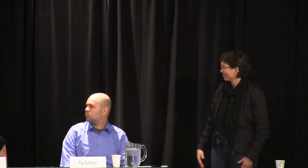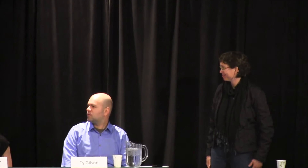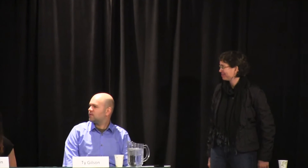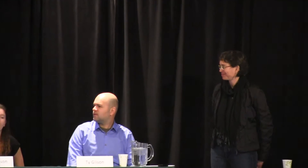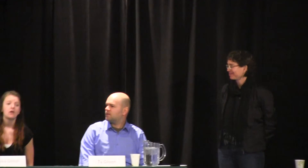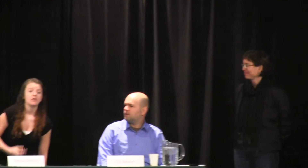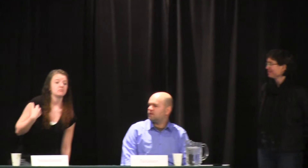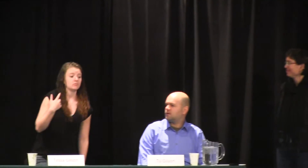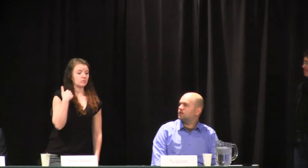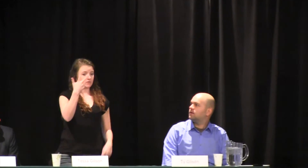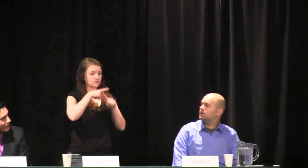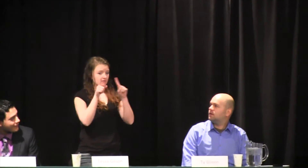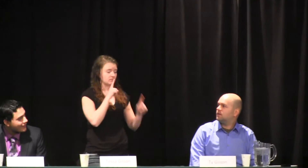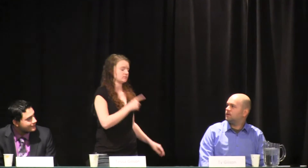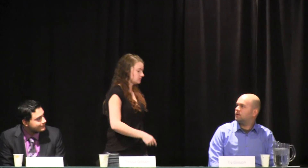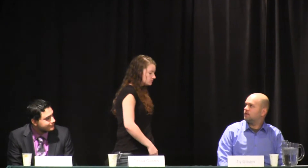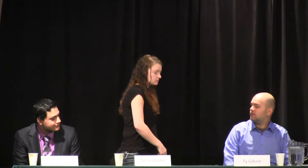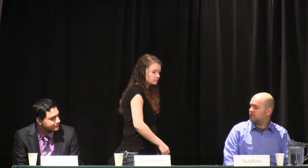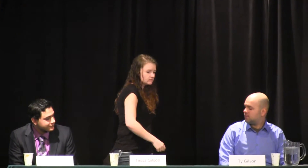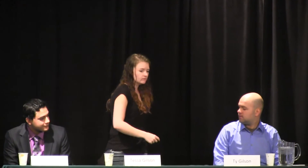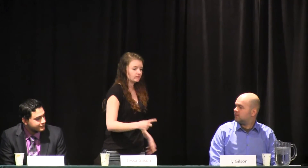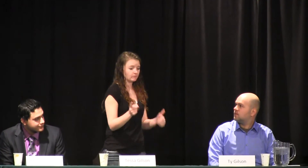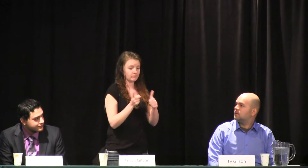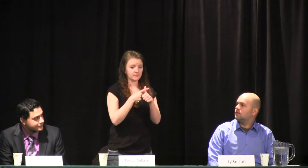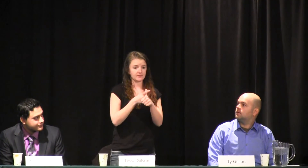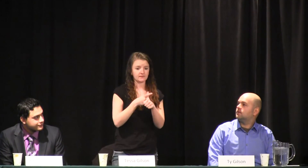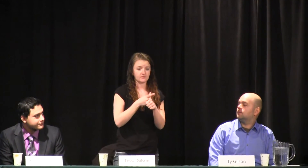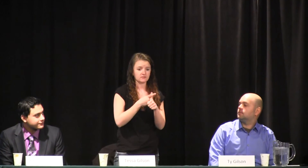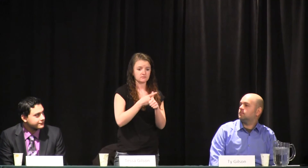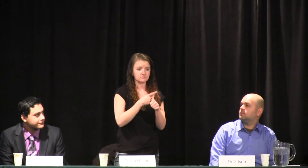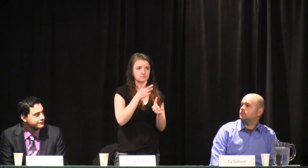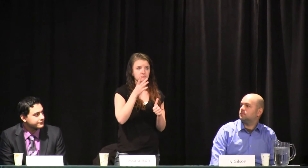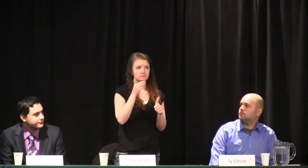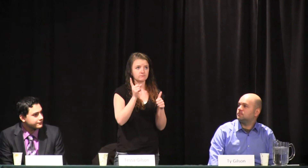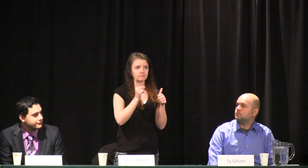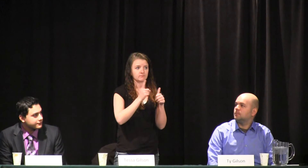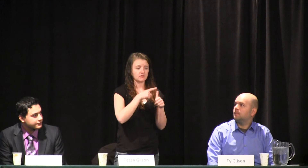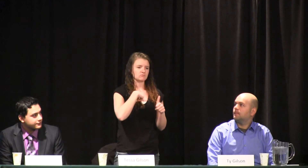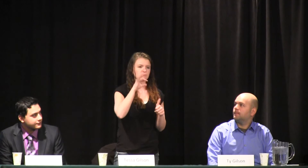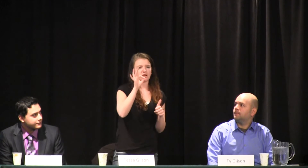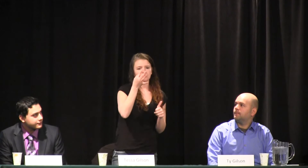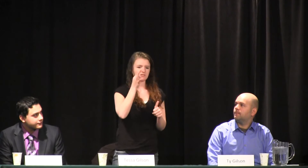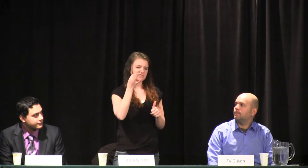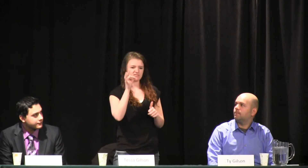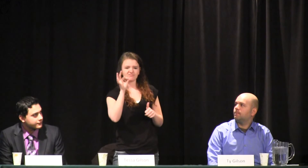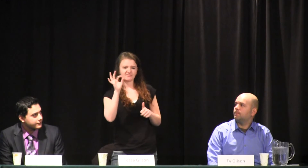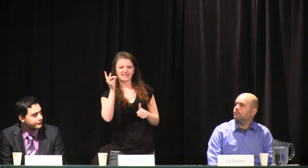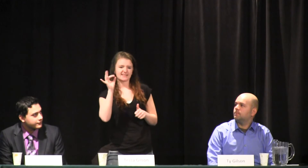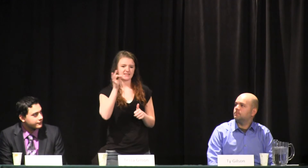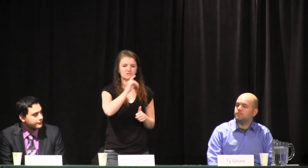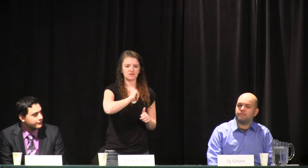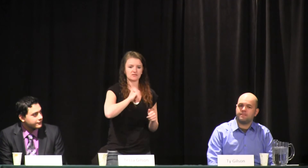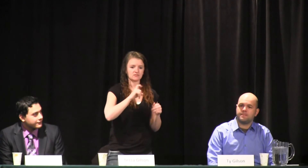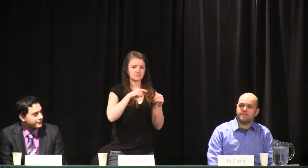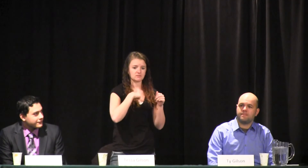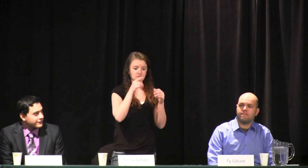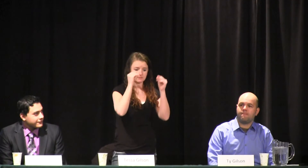Tessa: Well, I guess I'll go.